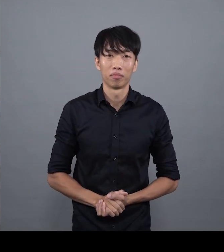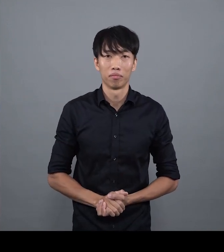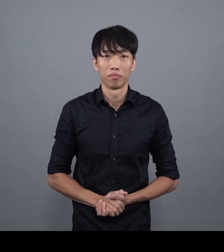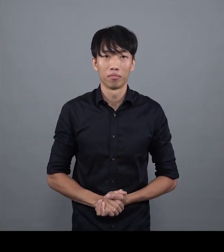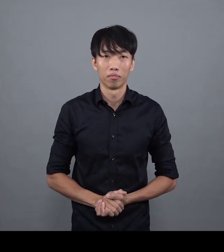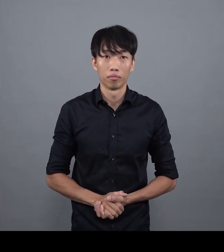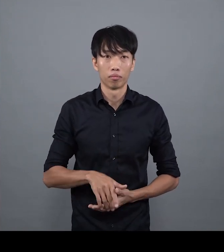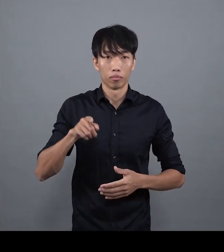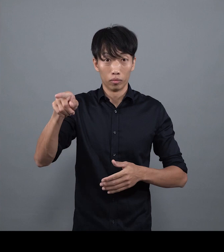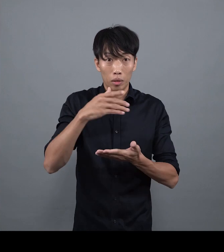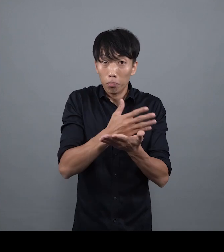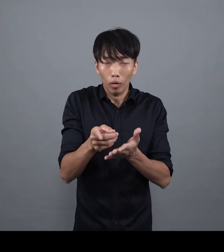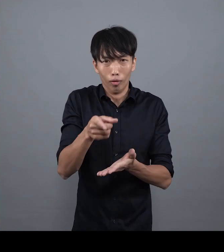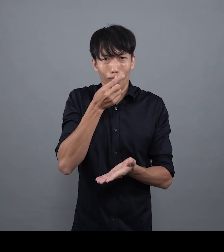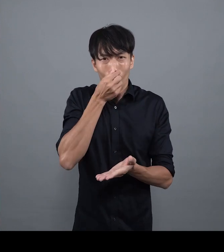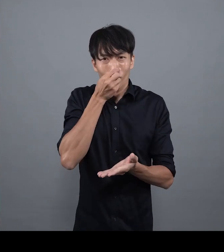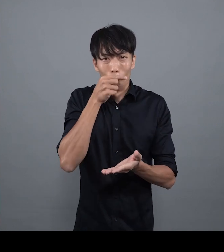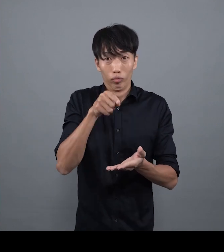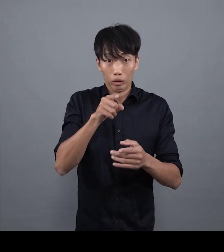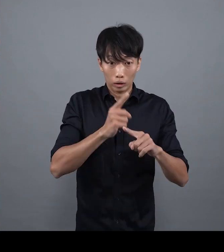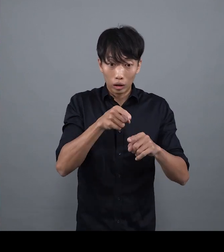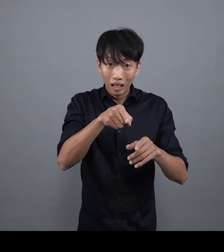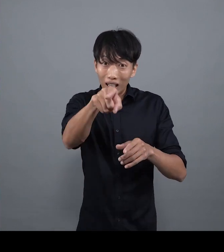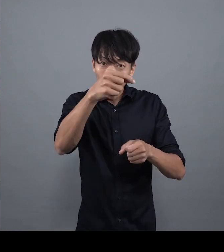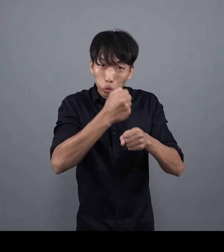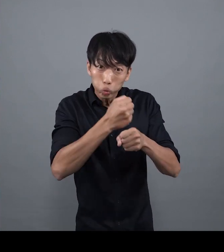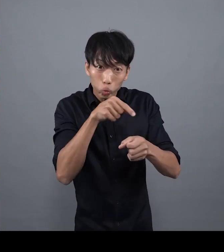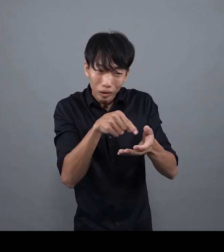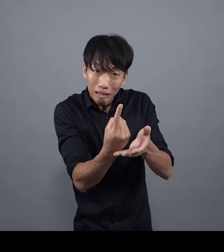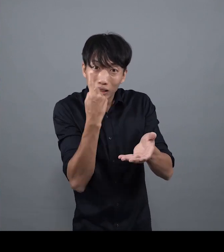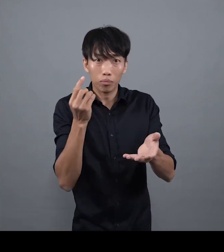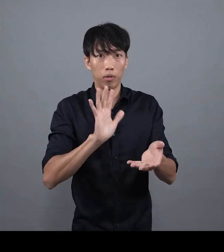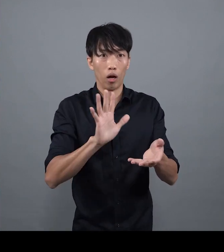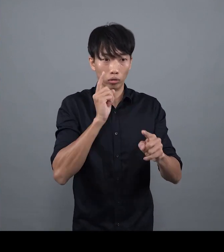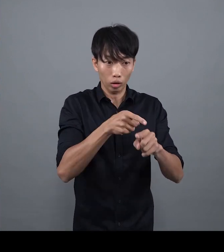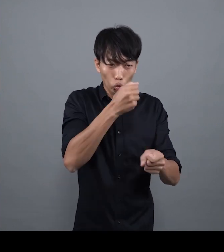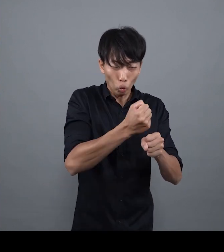What’s interesting about working with different materials is that you aren’t purely creating something new It might be mass-produced